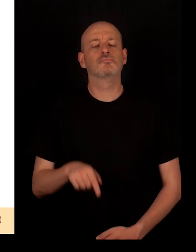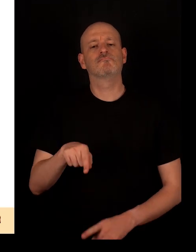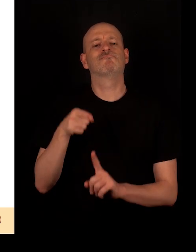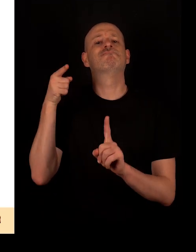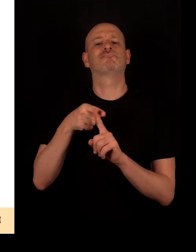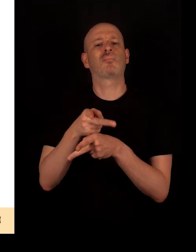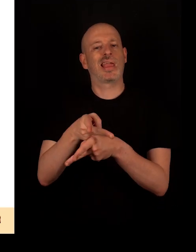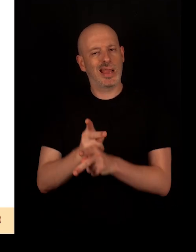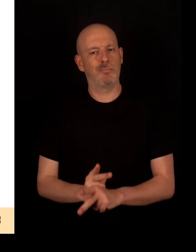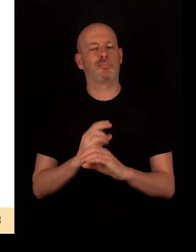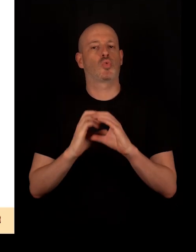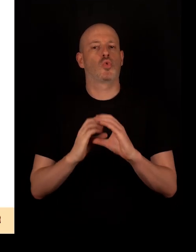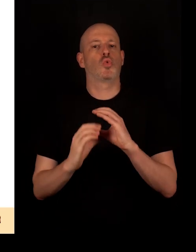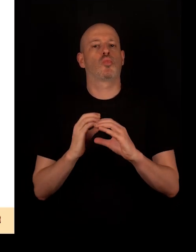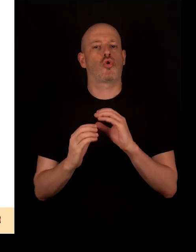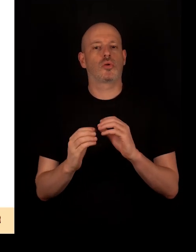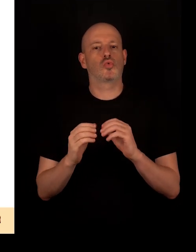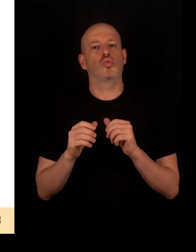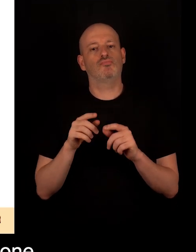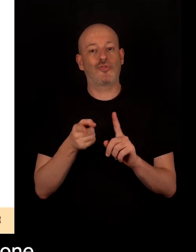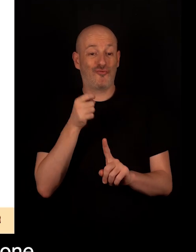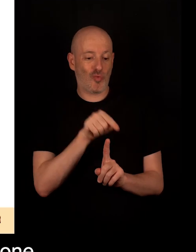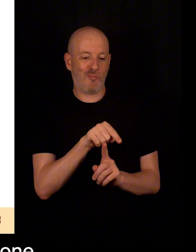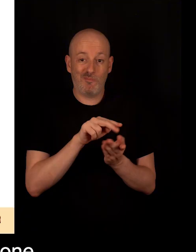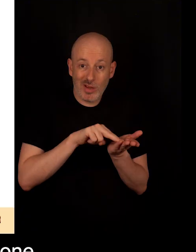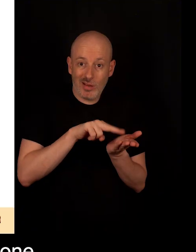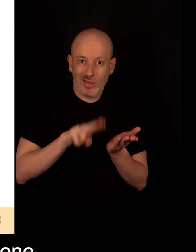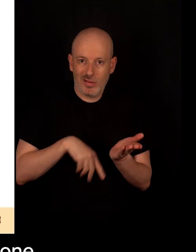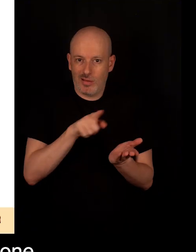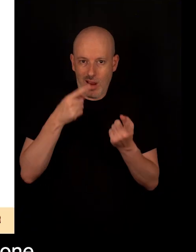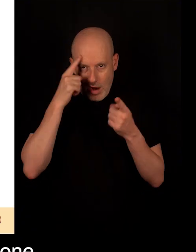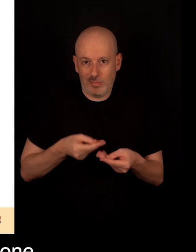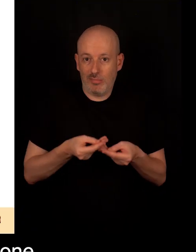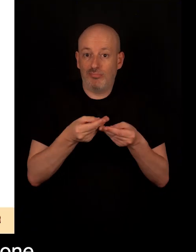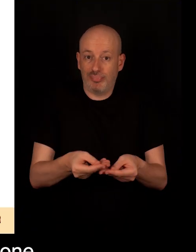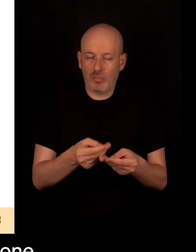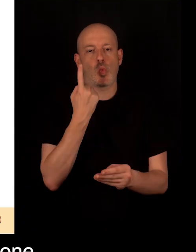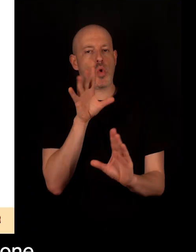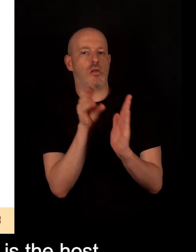This is just to keep all the communication from the moment we sign the agreement, in one application.